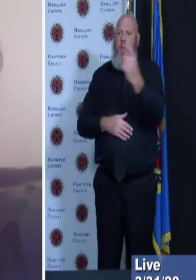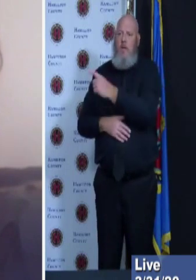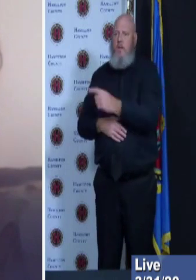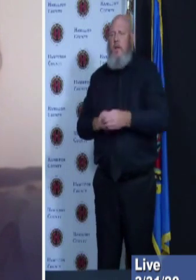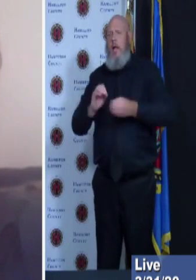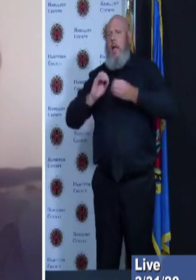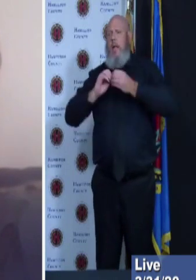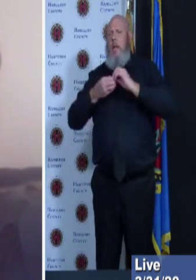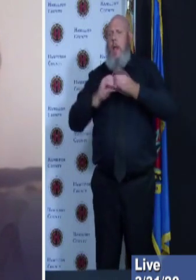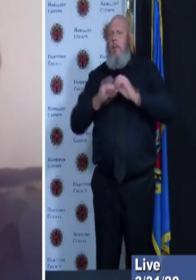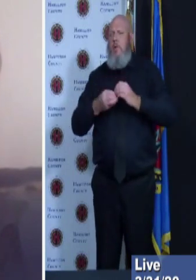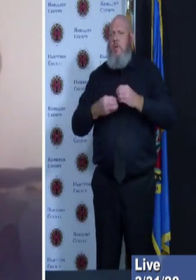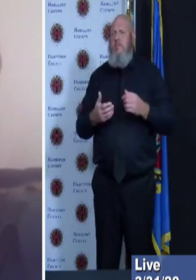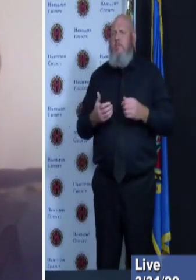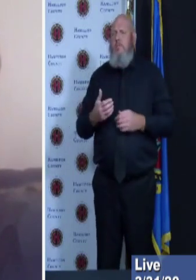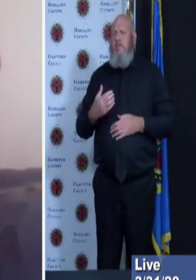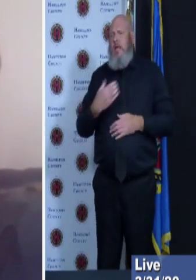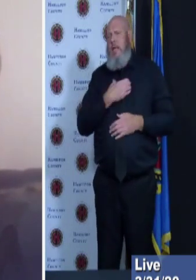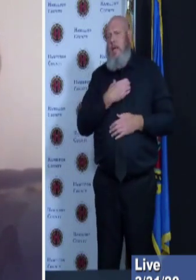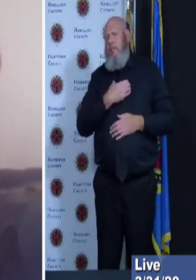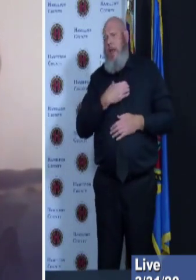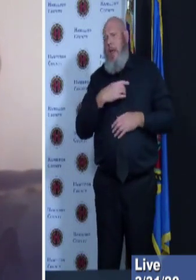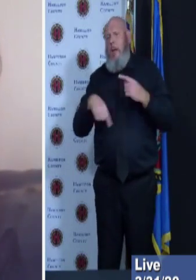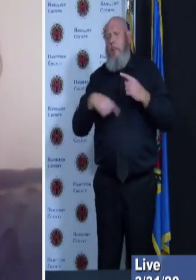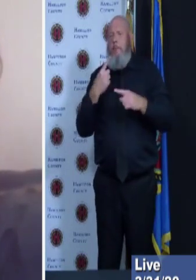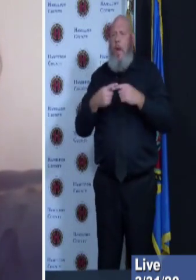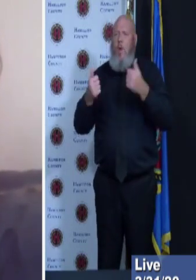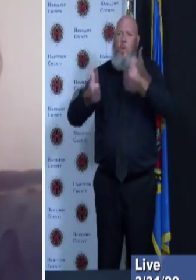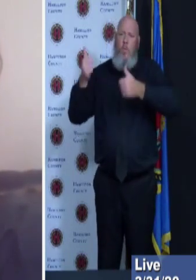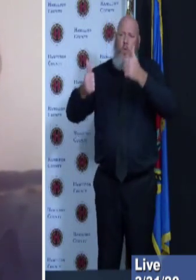gotten on businesses and how many have you had was it just that one that you